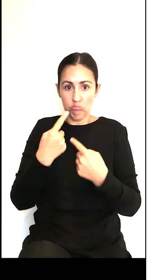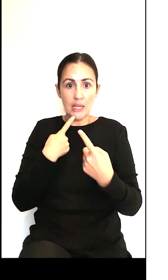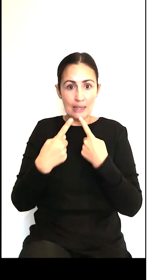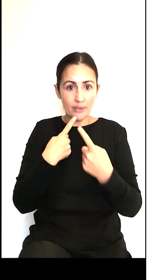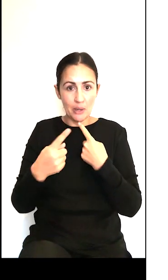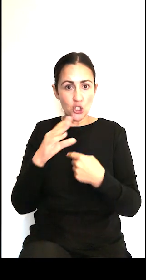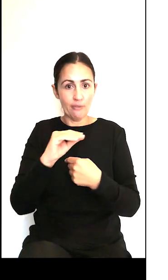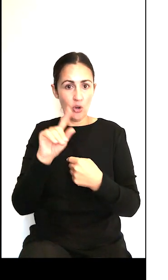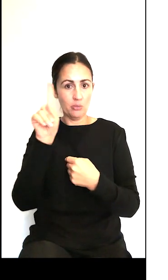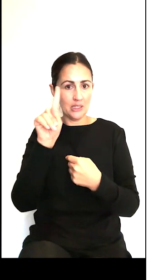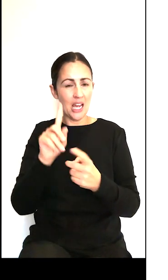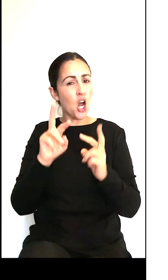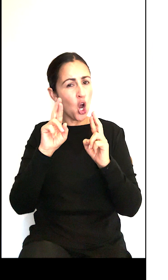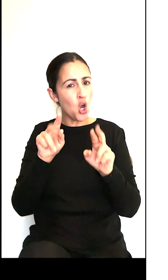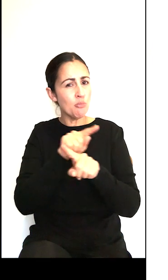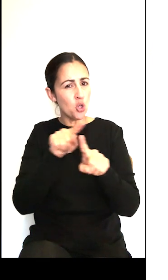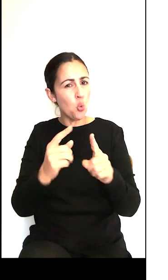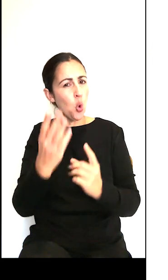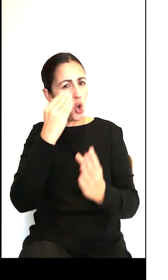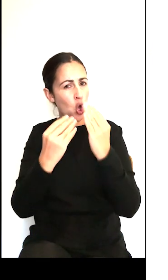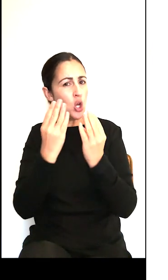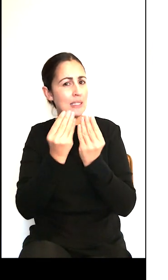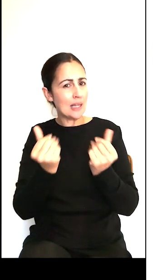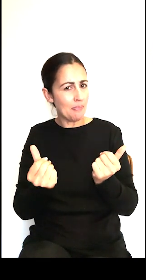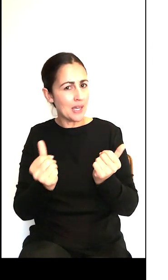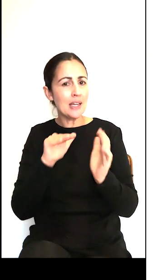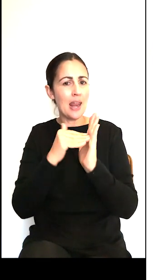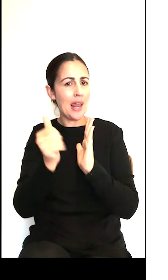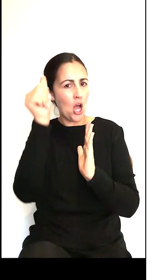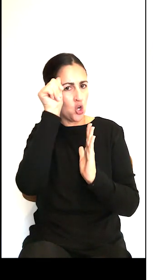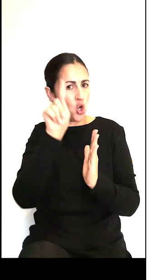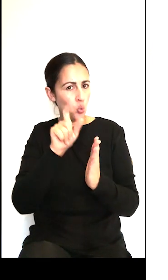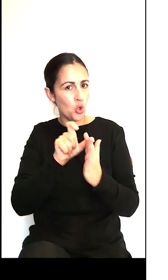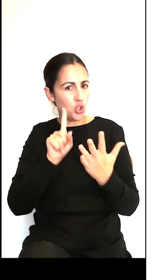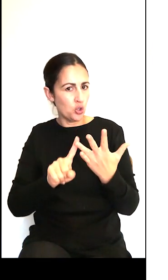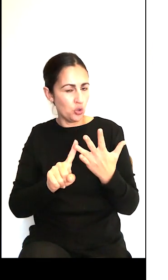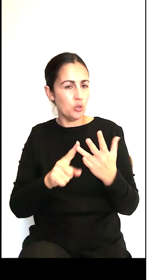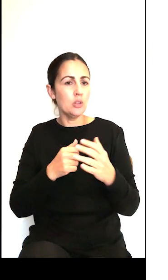do hope that the content that everybody has shared has been helpful to you. But as we wrap up,